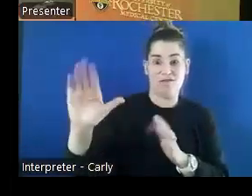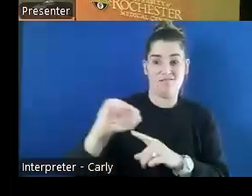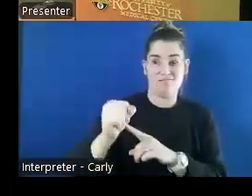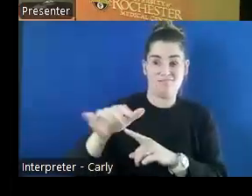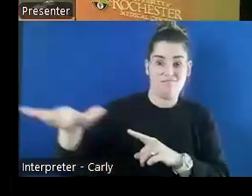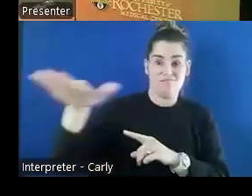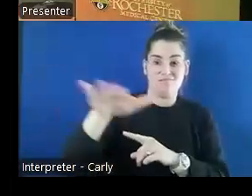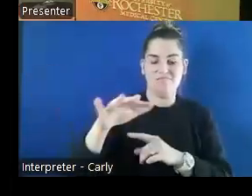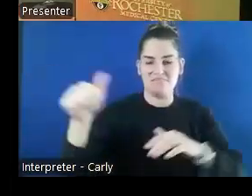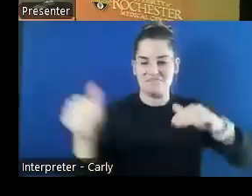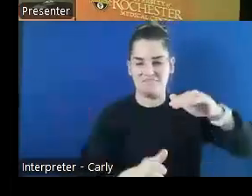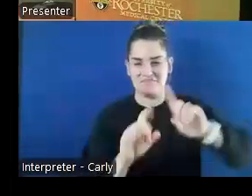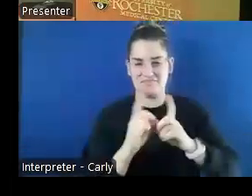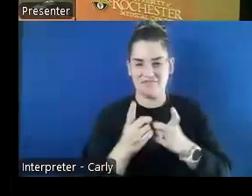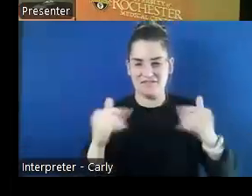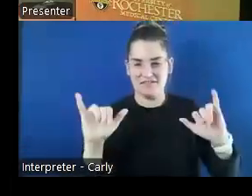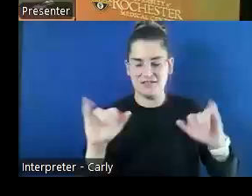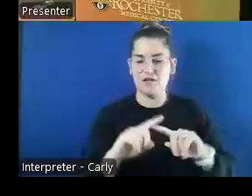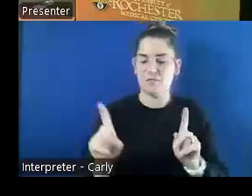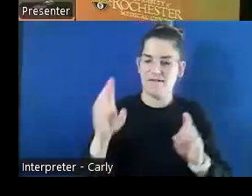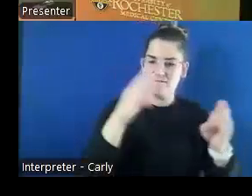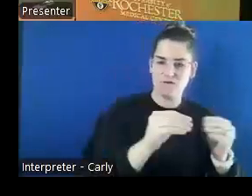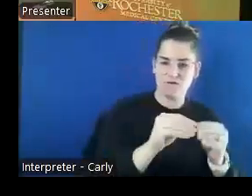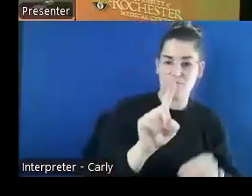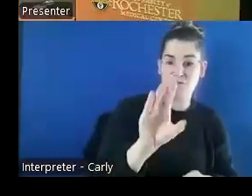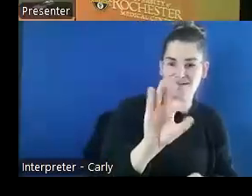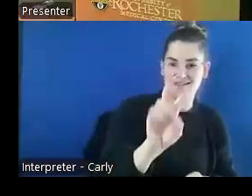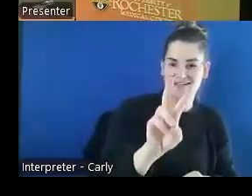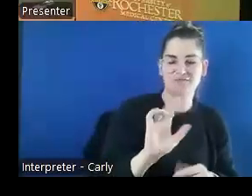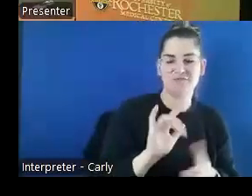our division but we're going to focus more on unit 192 which is our medicine and Psychiatry